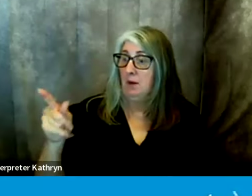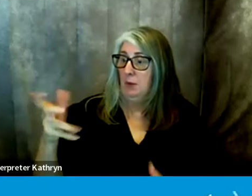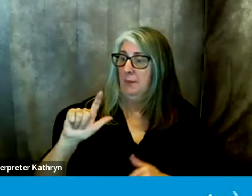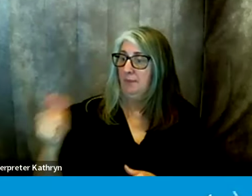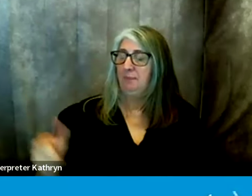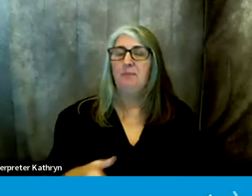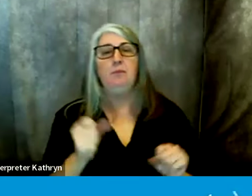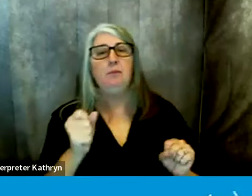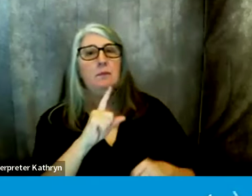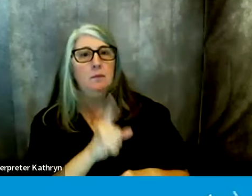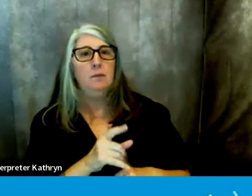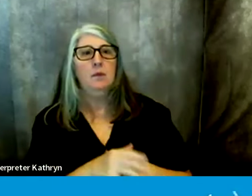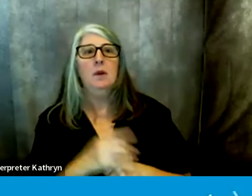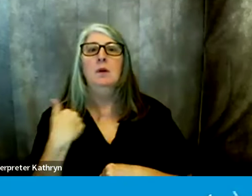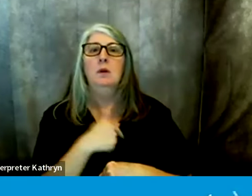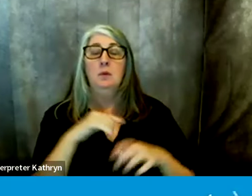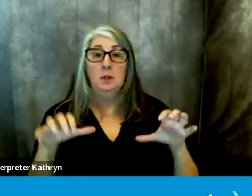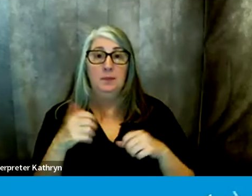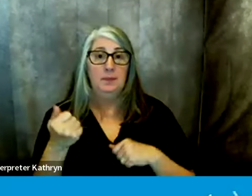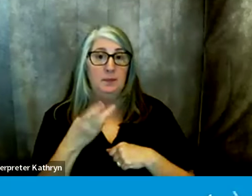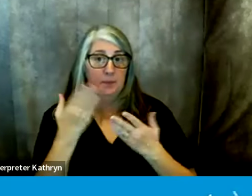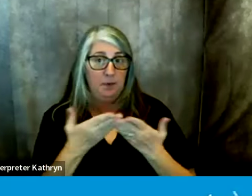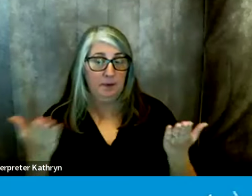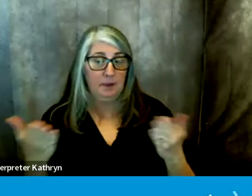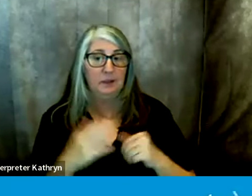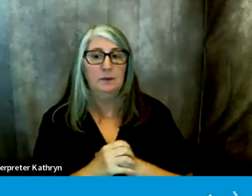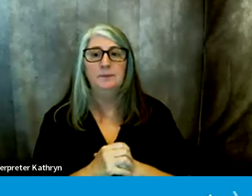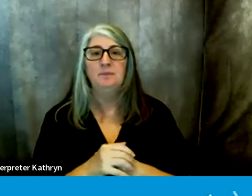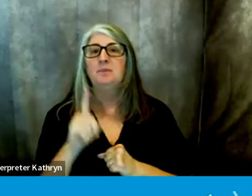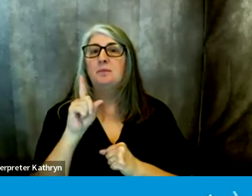We do a couple of things. One thing that we do